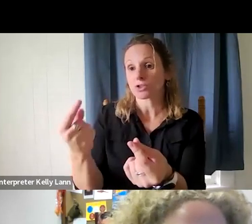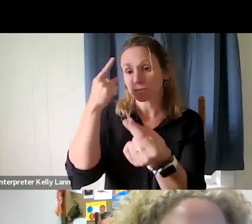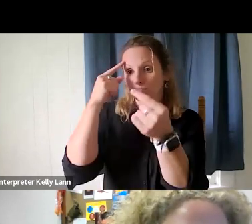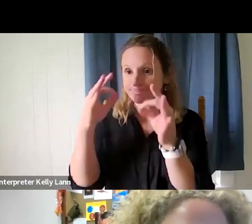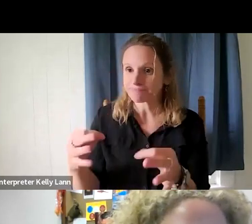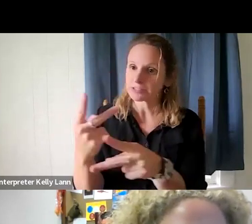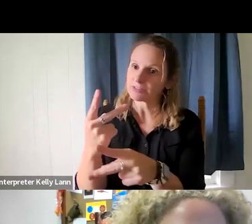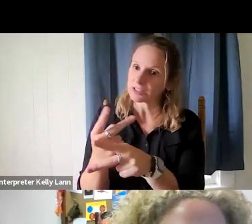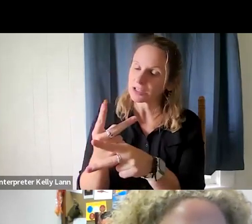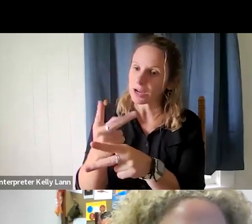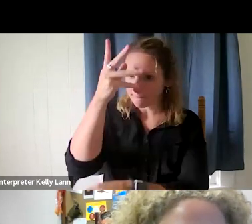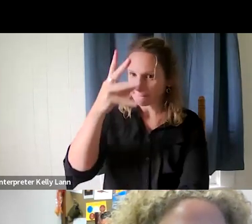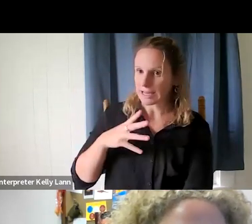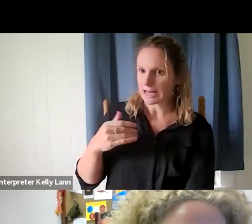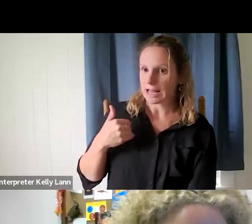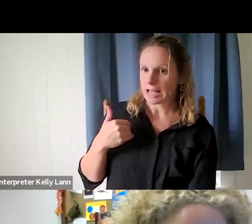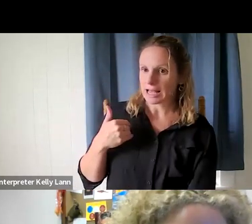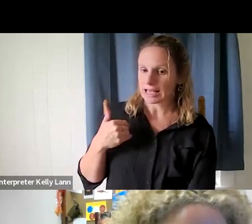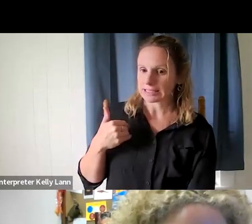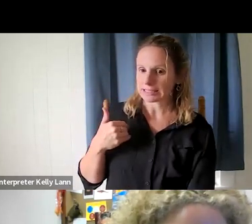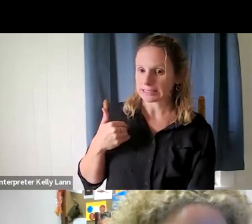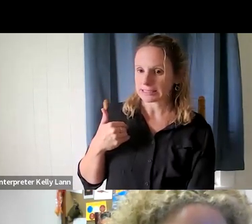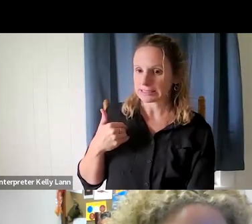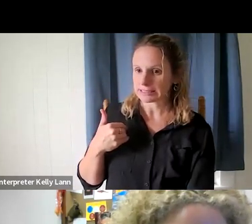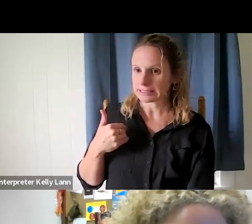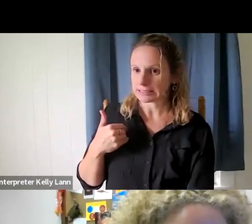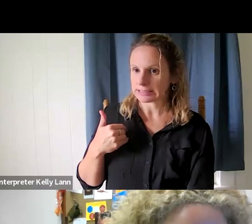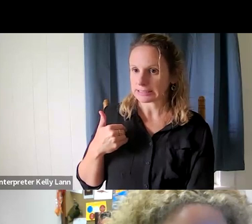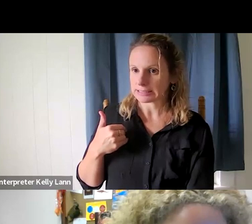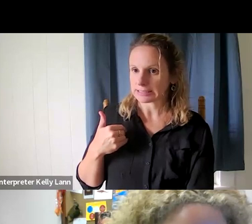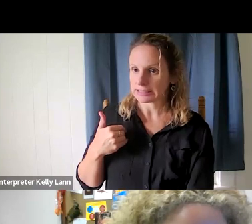that he had irreversible brain damage